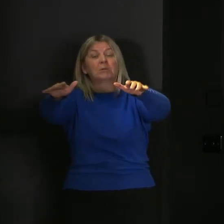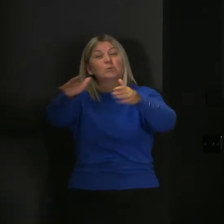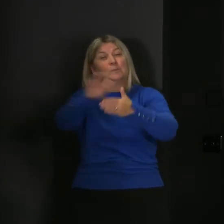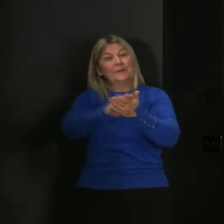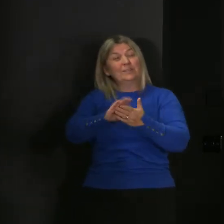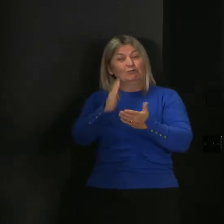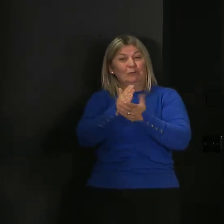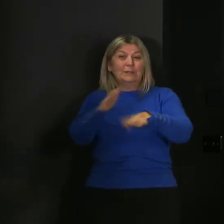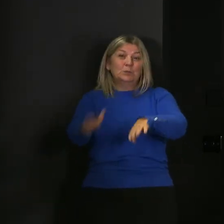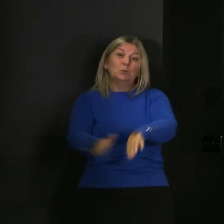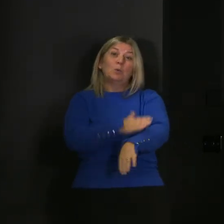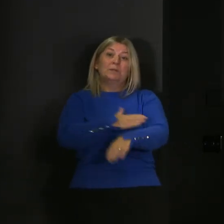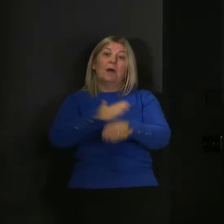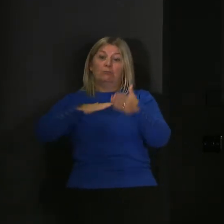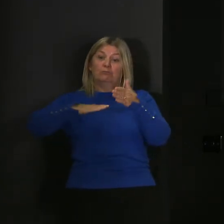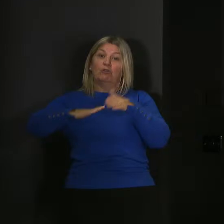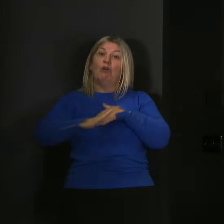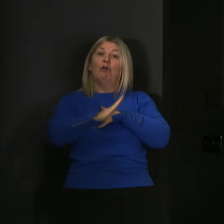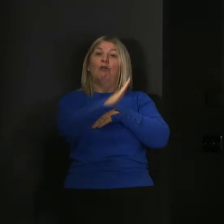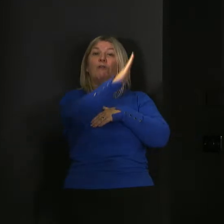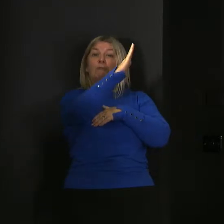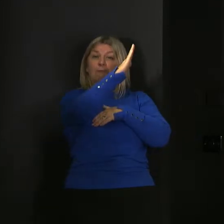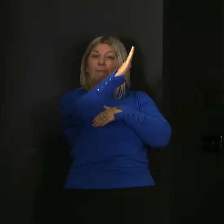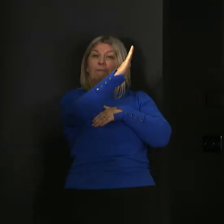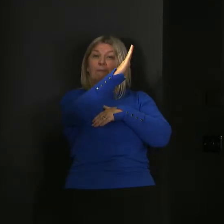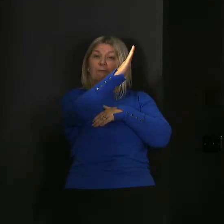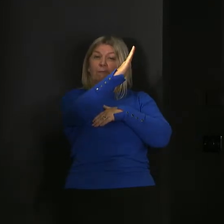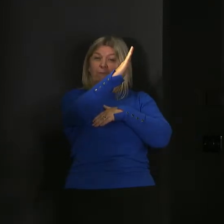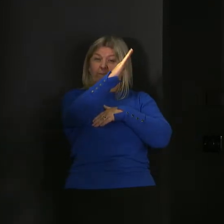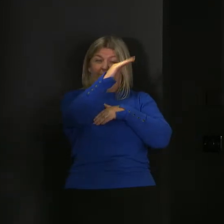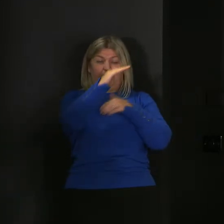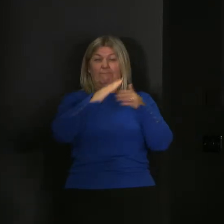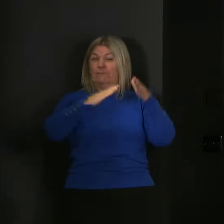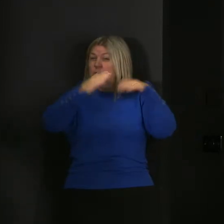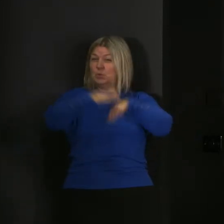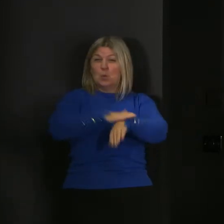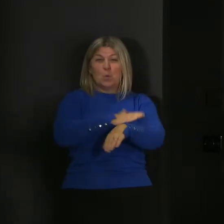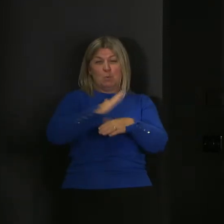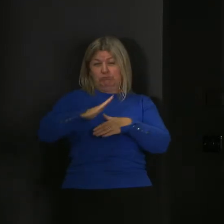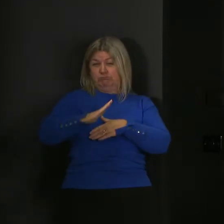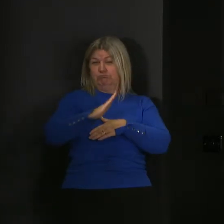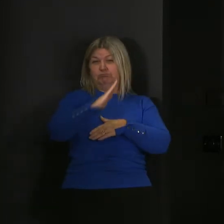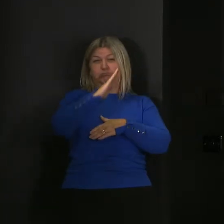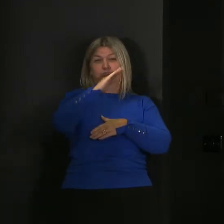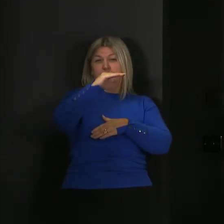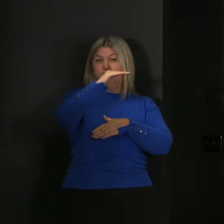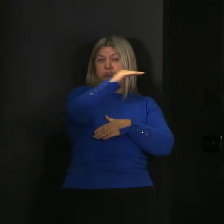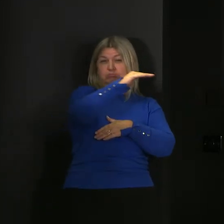and you have a much lower number of cases several weeks later than you would've done had you not had